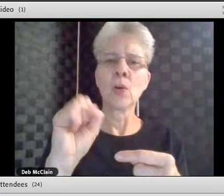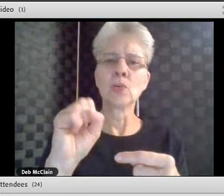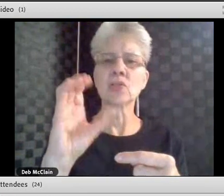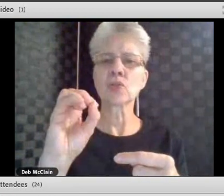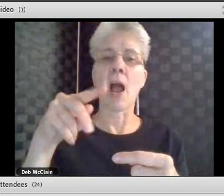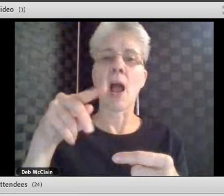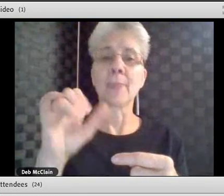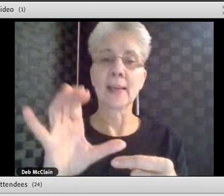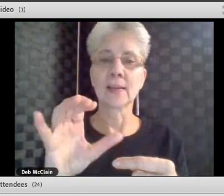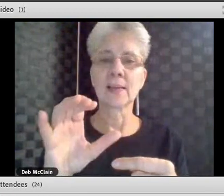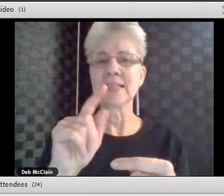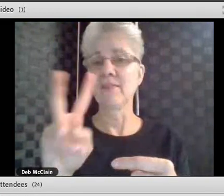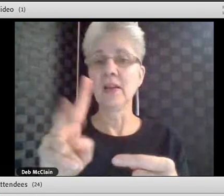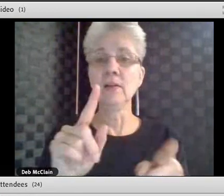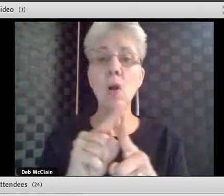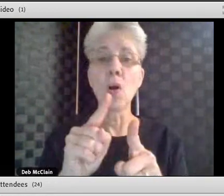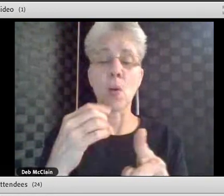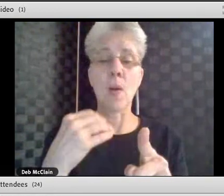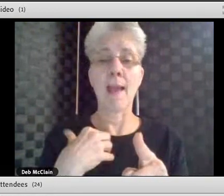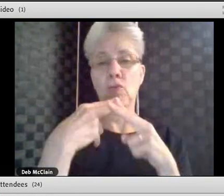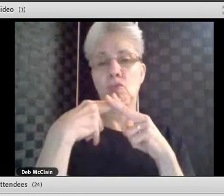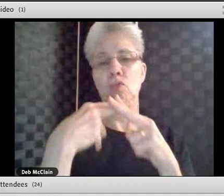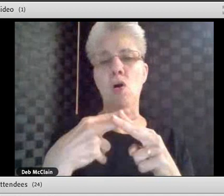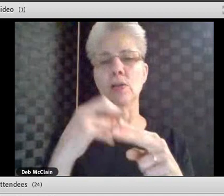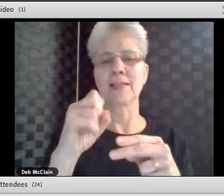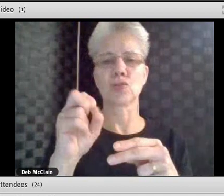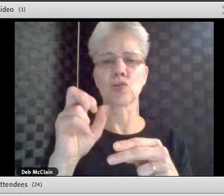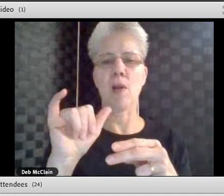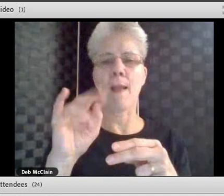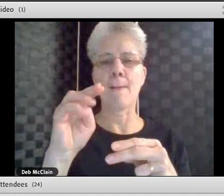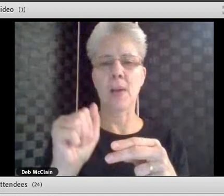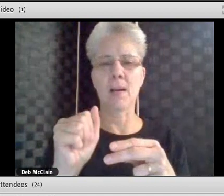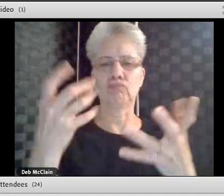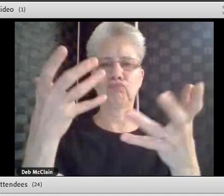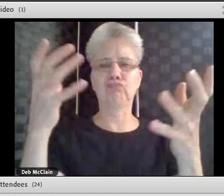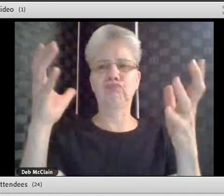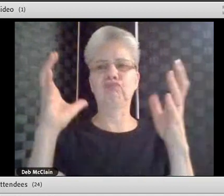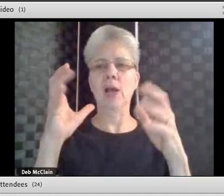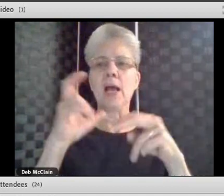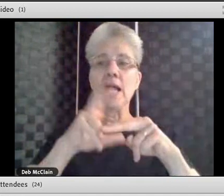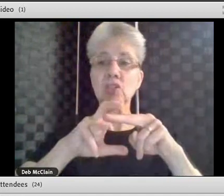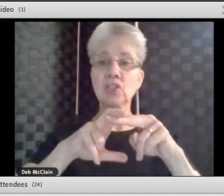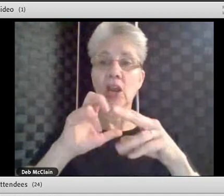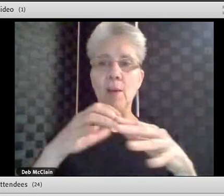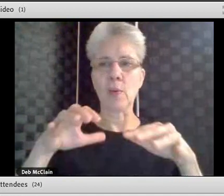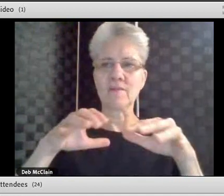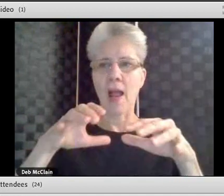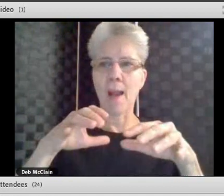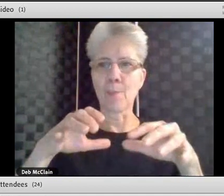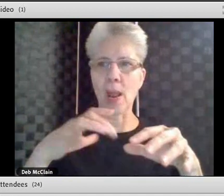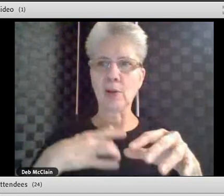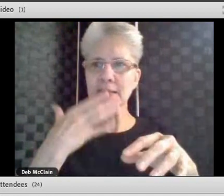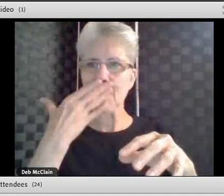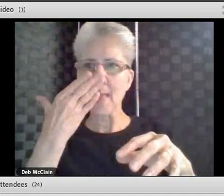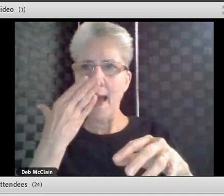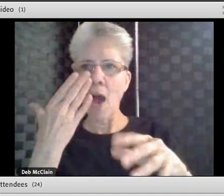and then they also had what was called a Sensorama, which had a chair that would vibrate, and you could smell things, and it was --